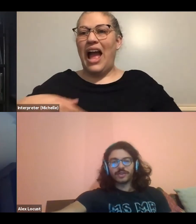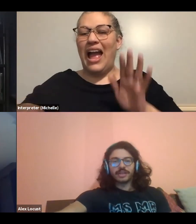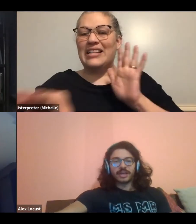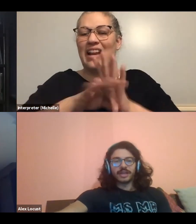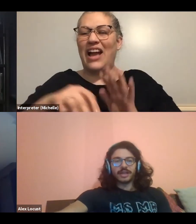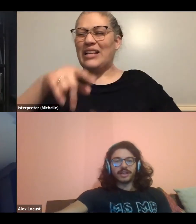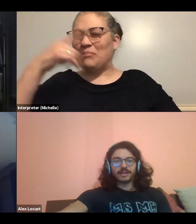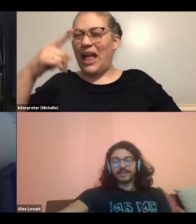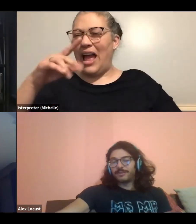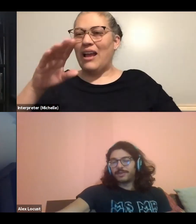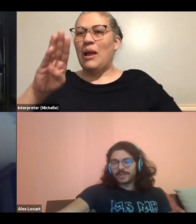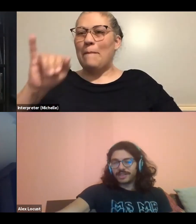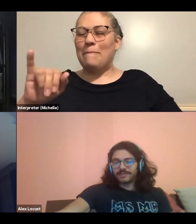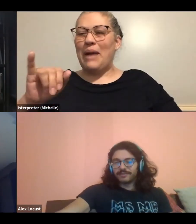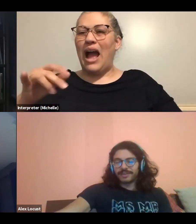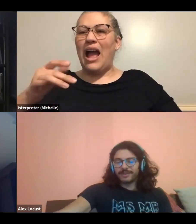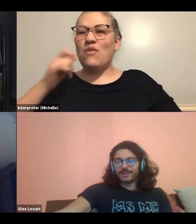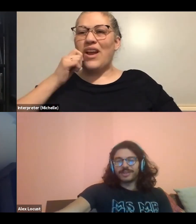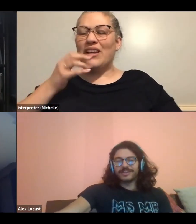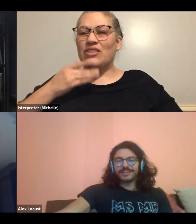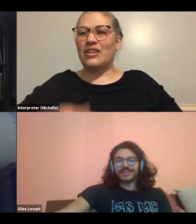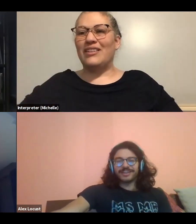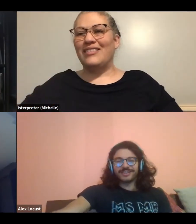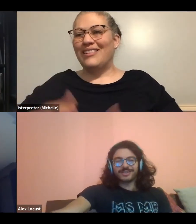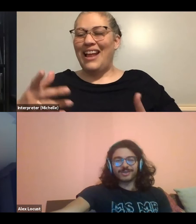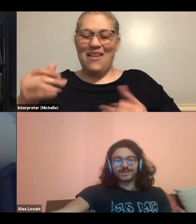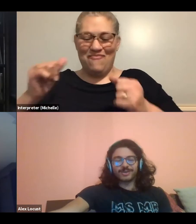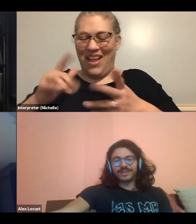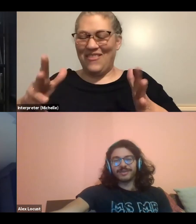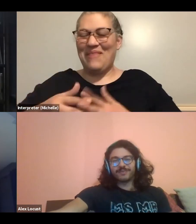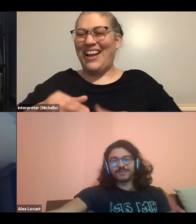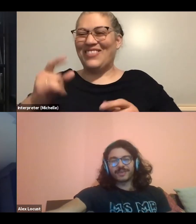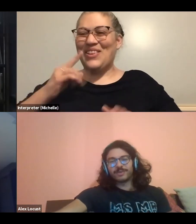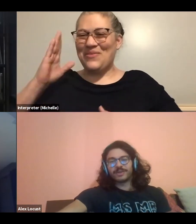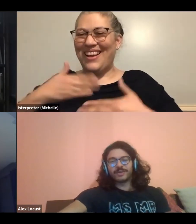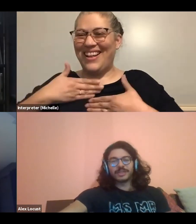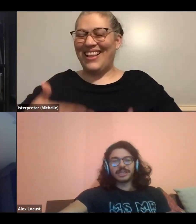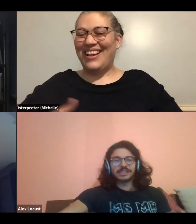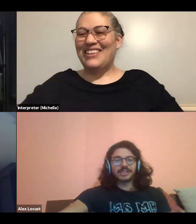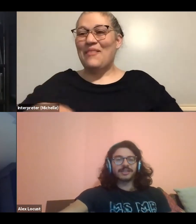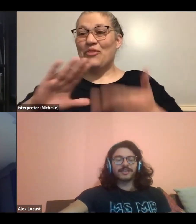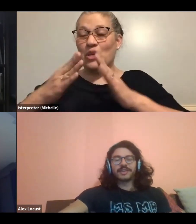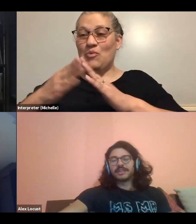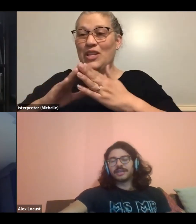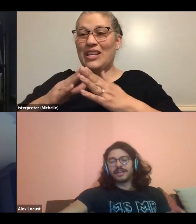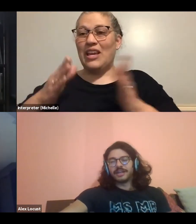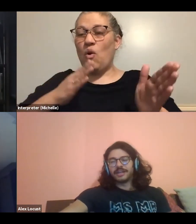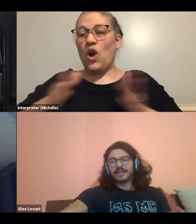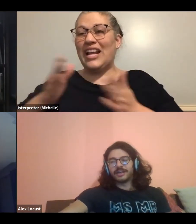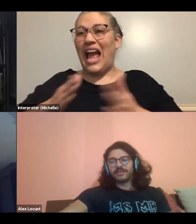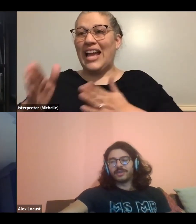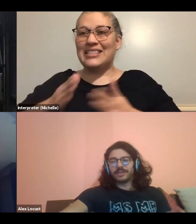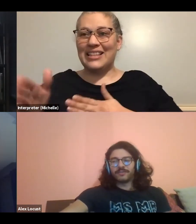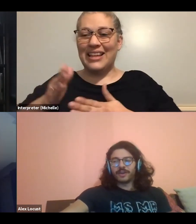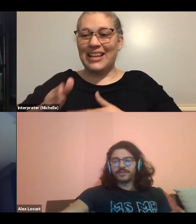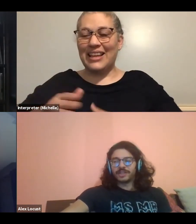Alex Locust: Hi everyone, my name is Alex Locust use he/him pronouns I identify as black biracial.